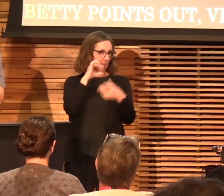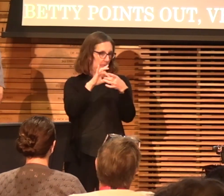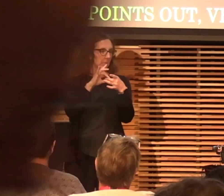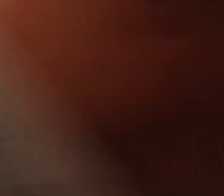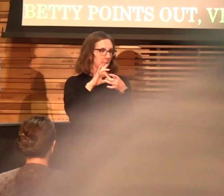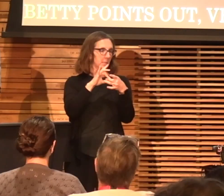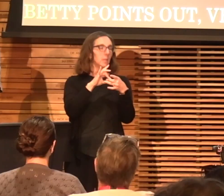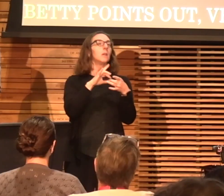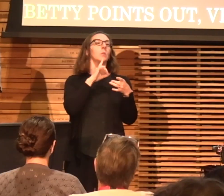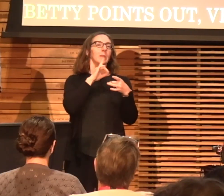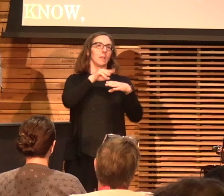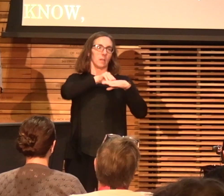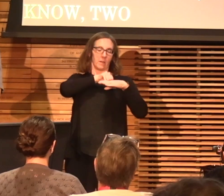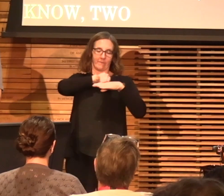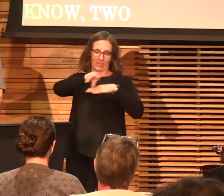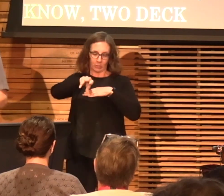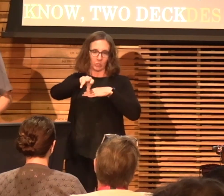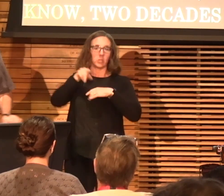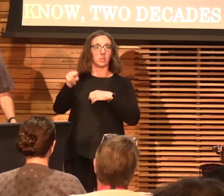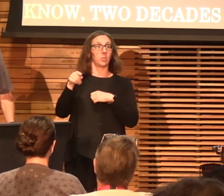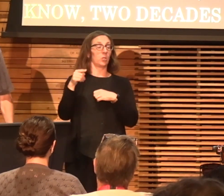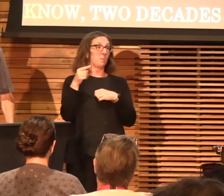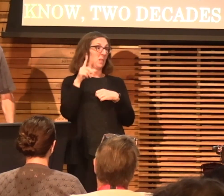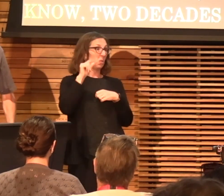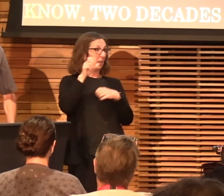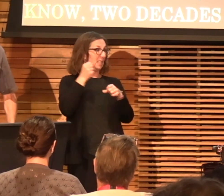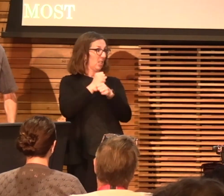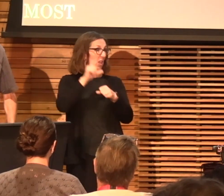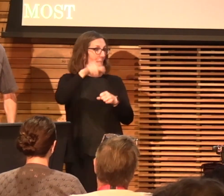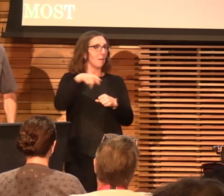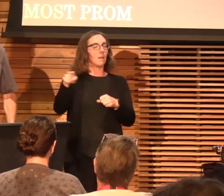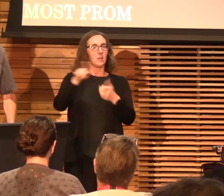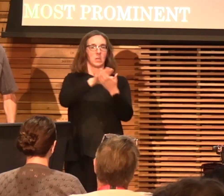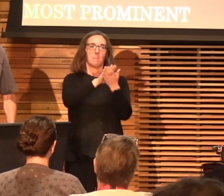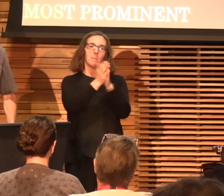You know, two decades later she becomes the most prominent anti-war activist in the country.